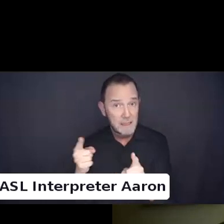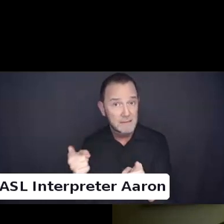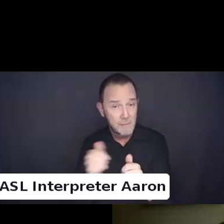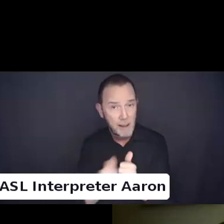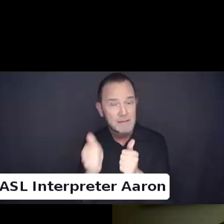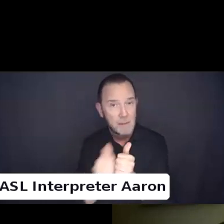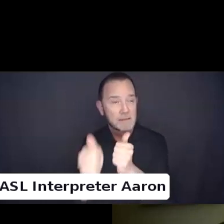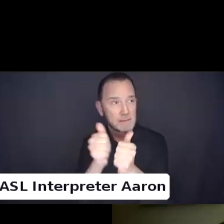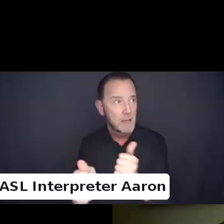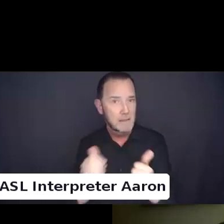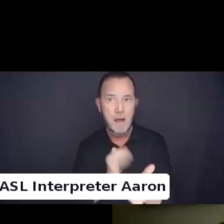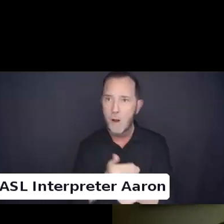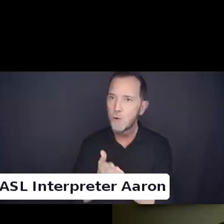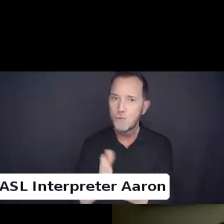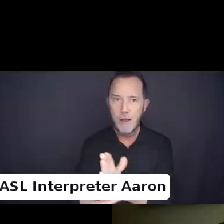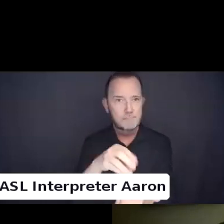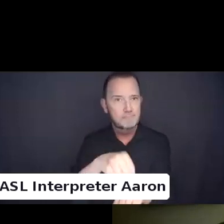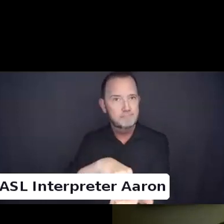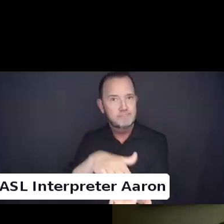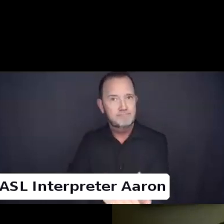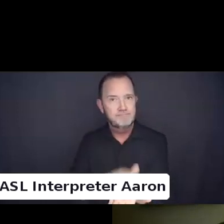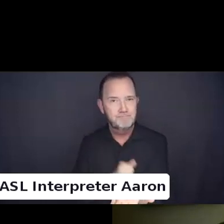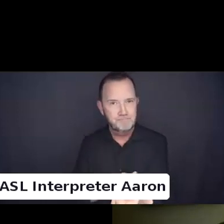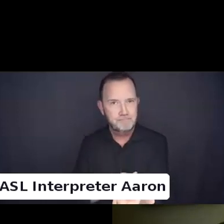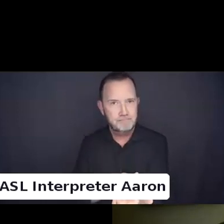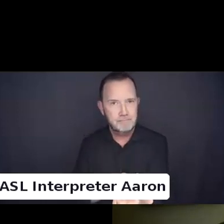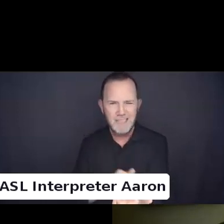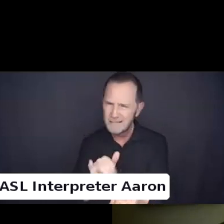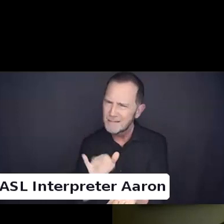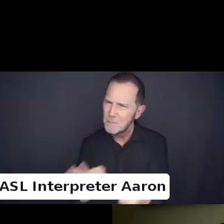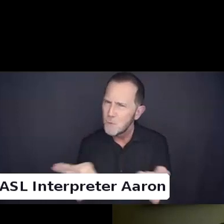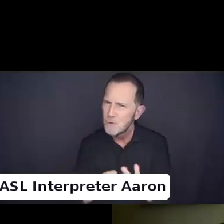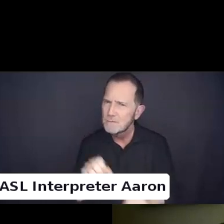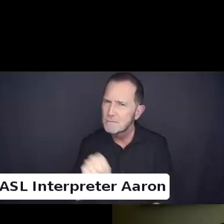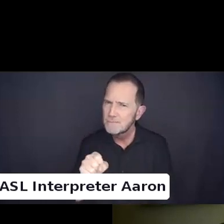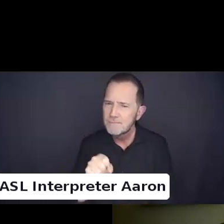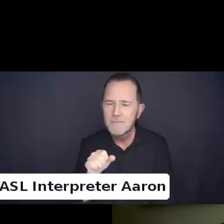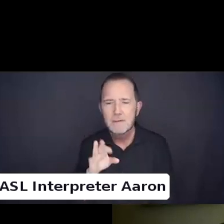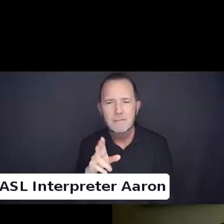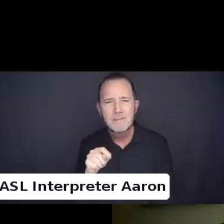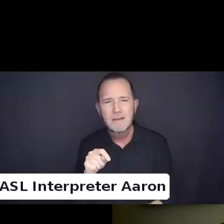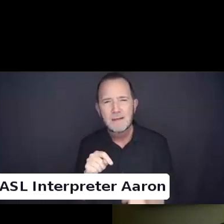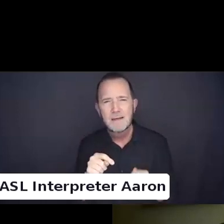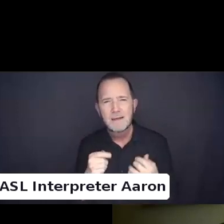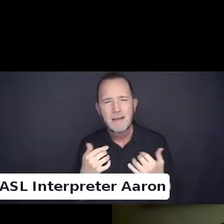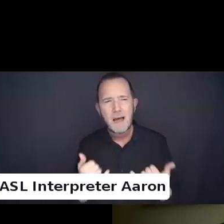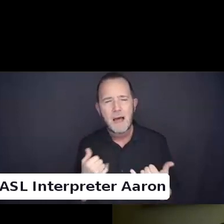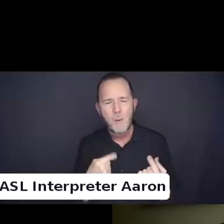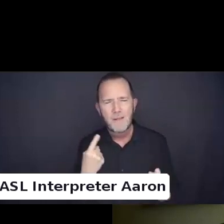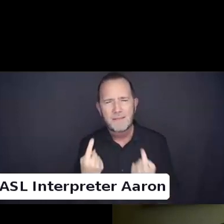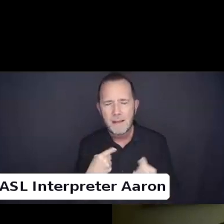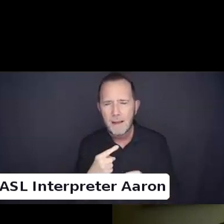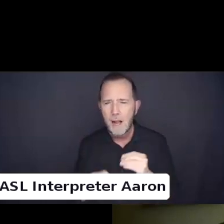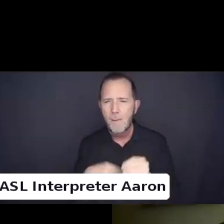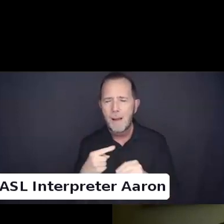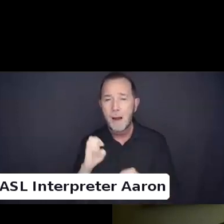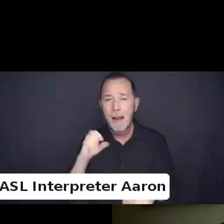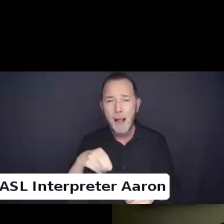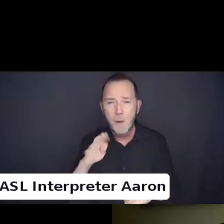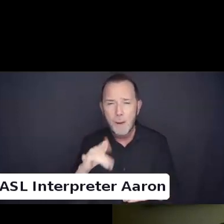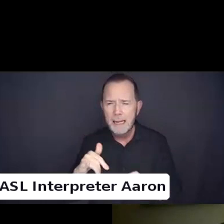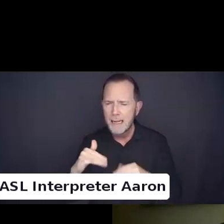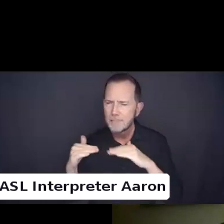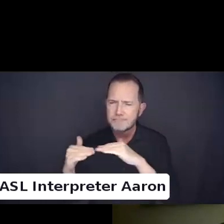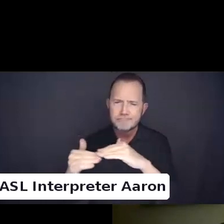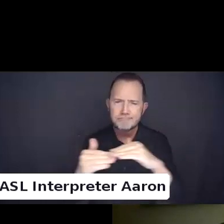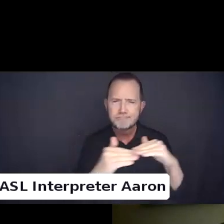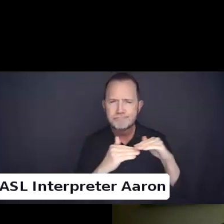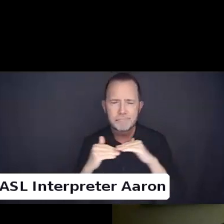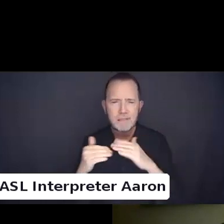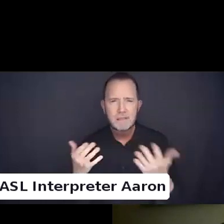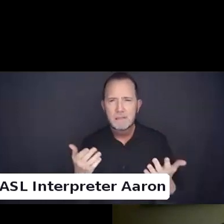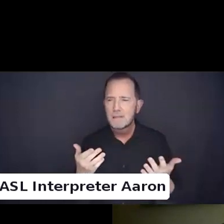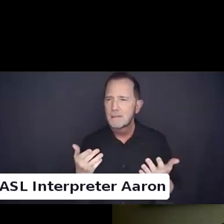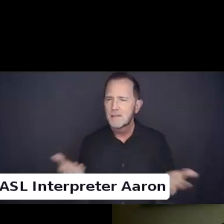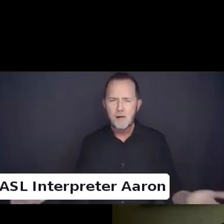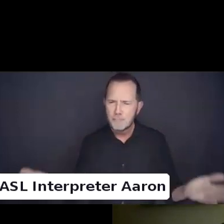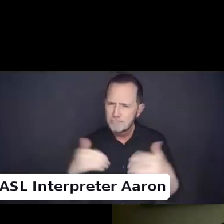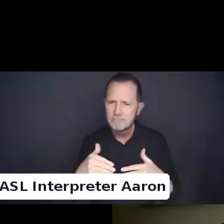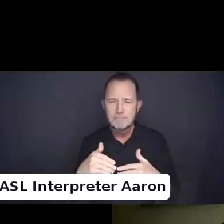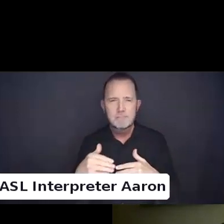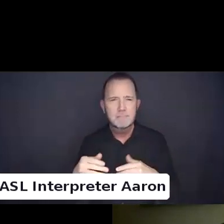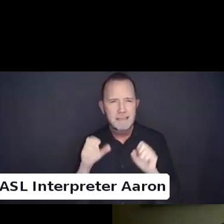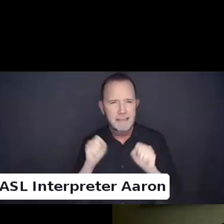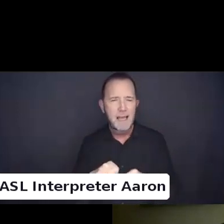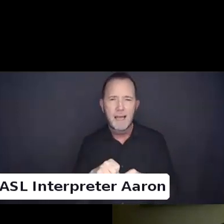And now we are here trying to think more about equity and access and things that cost money.